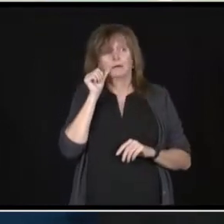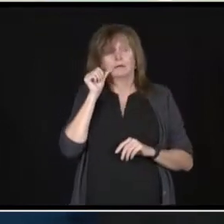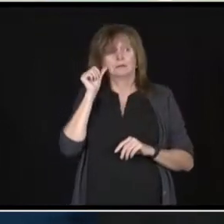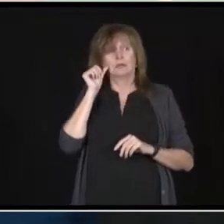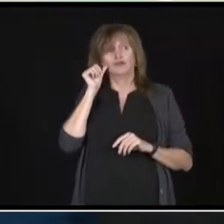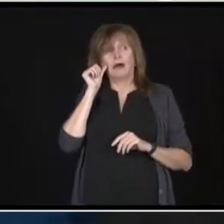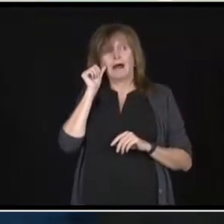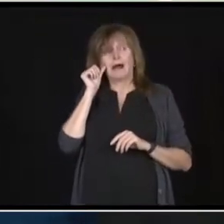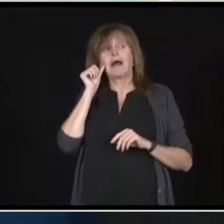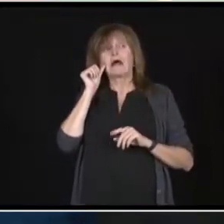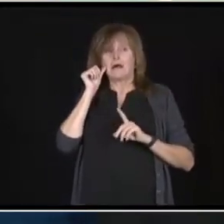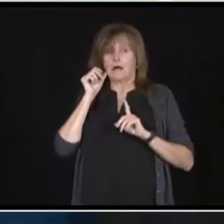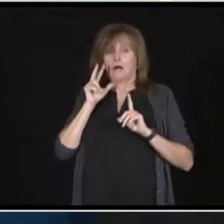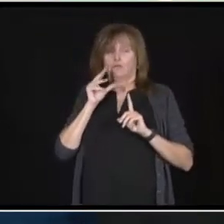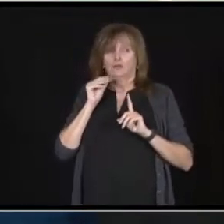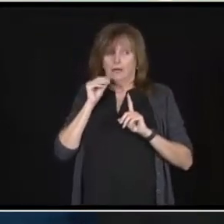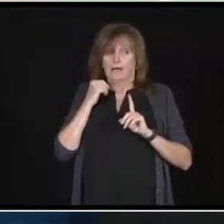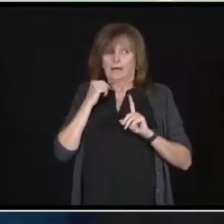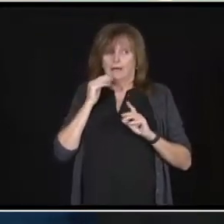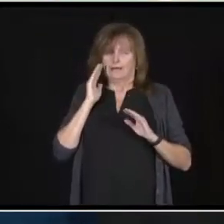It may reflect that